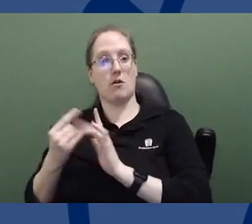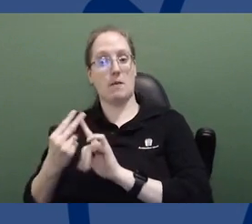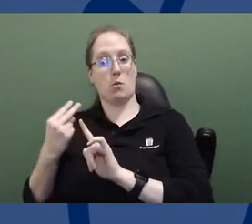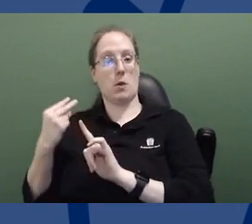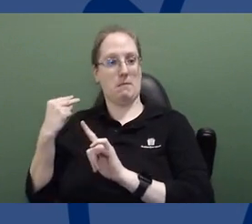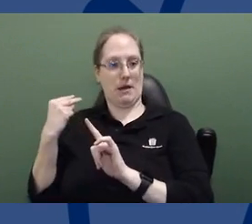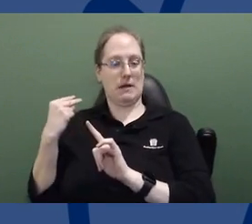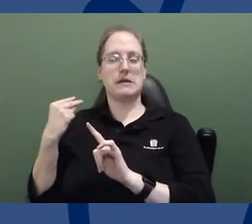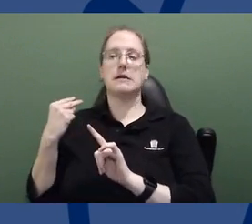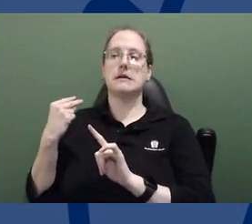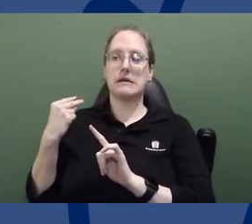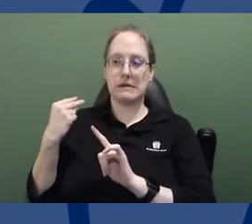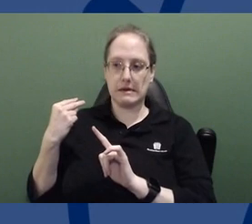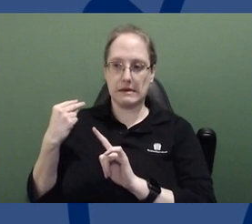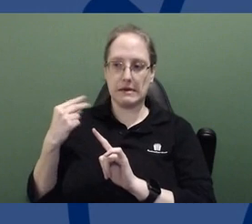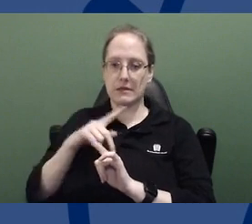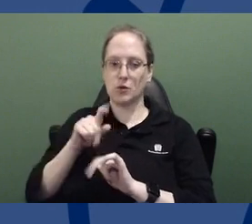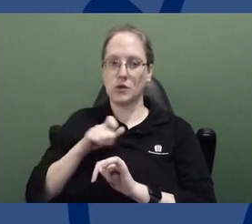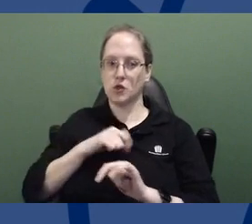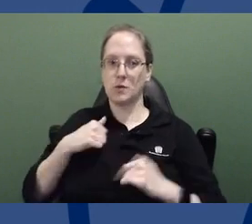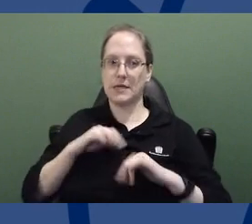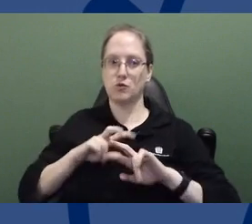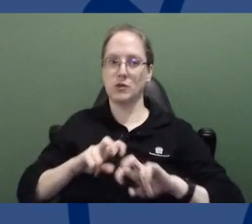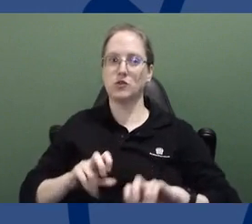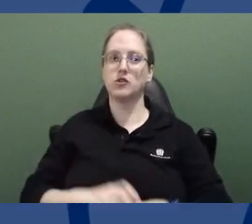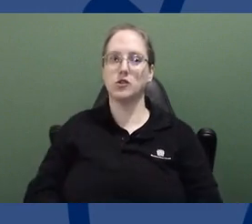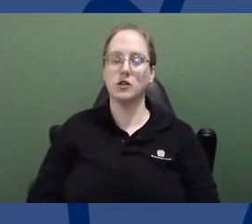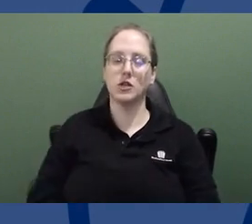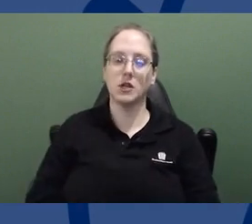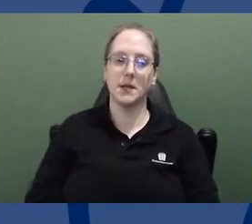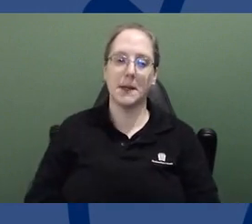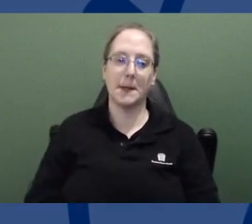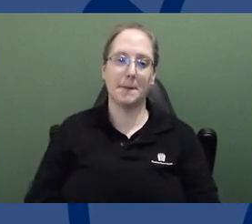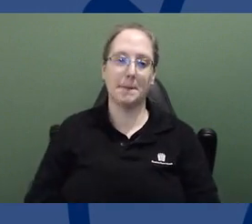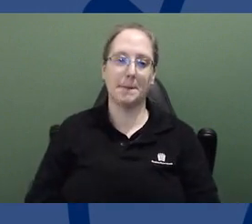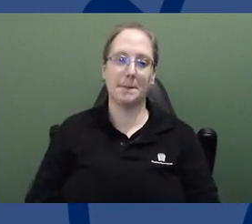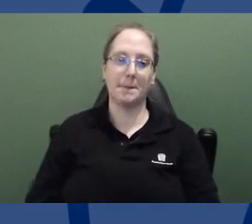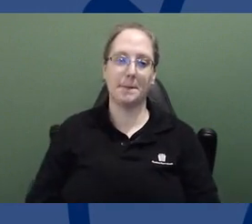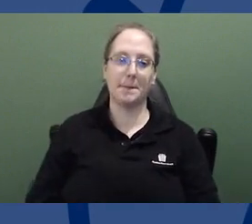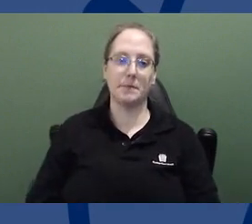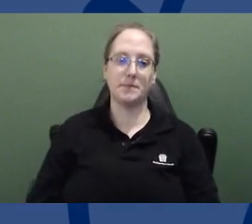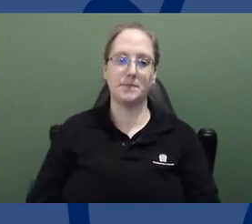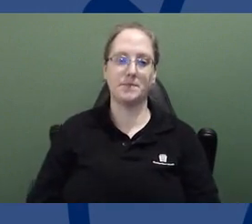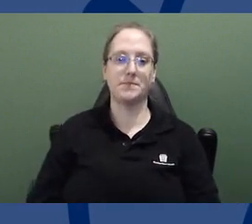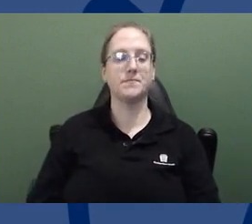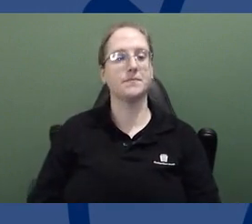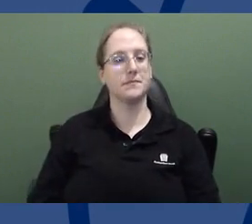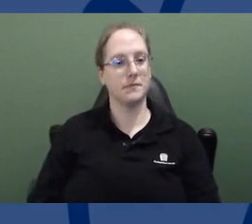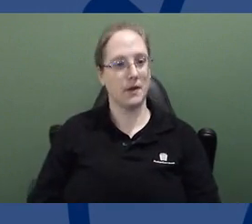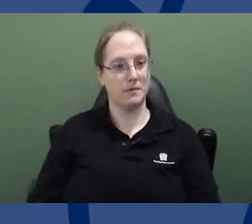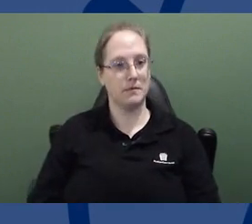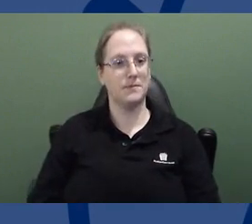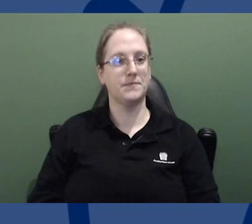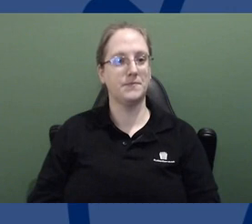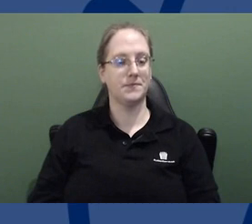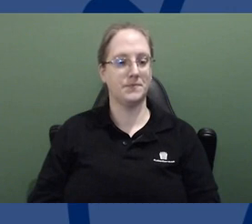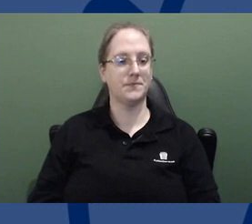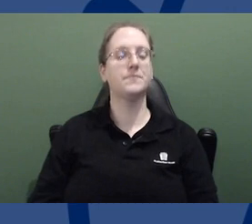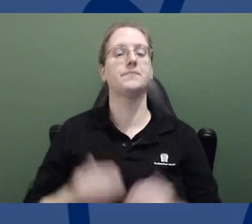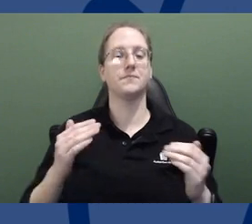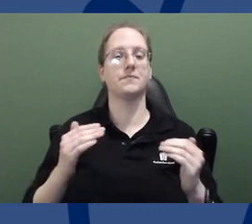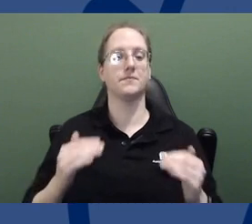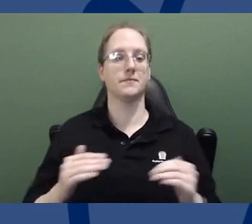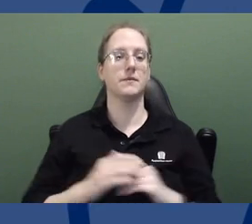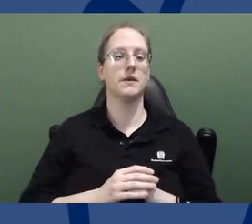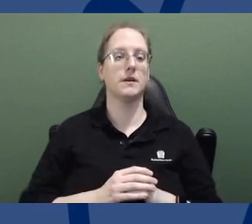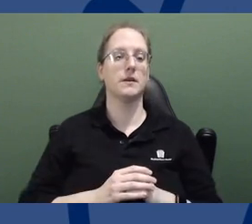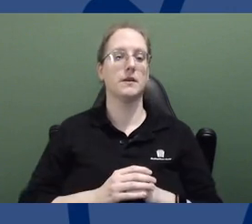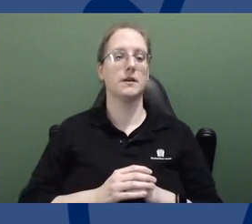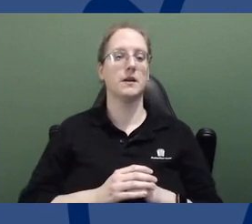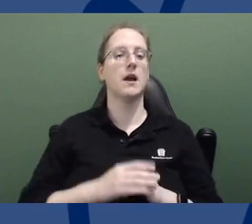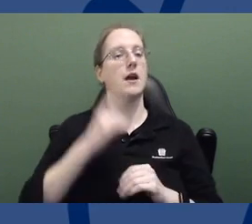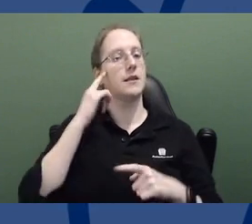Thanks, Michael. Okay. So we're looking now at decline in turnover test. And the fact